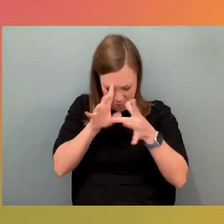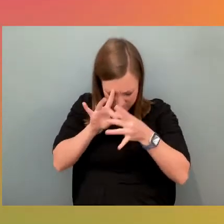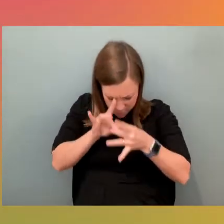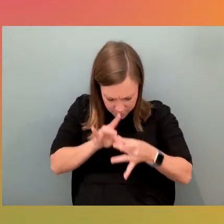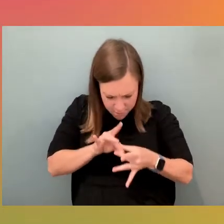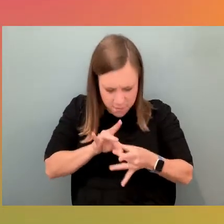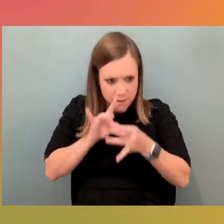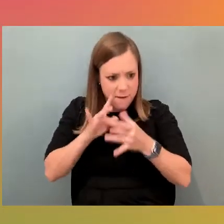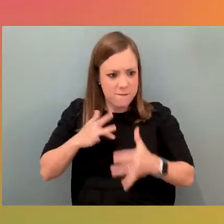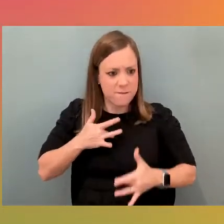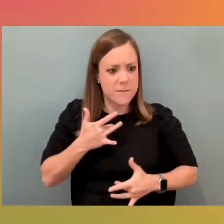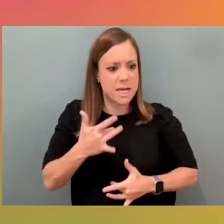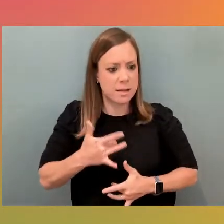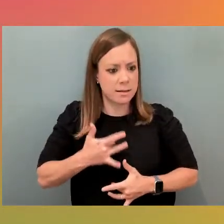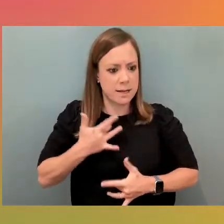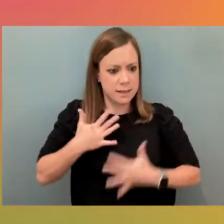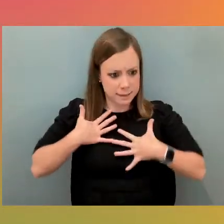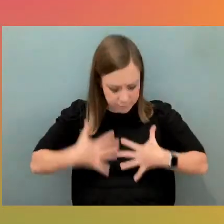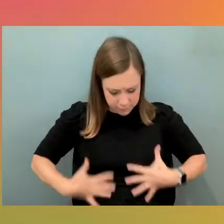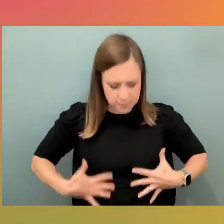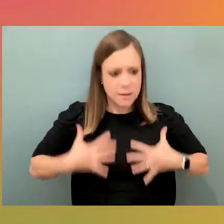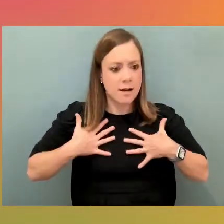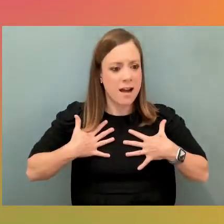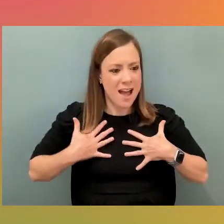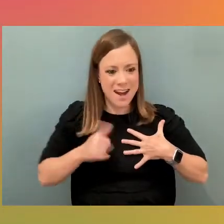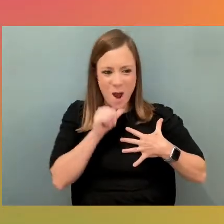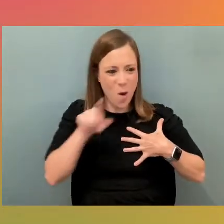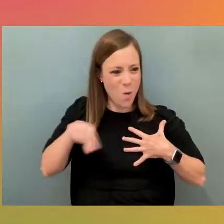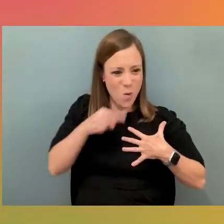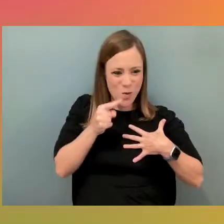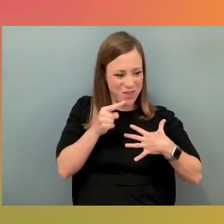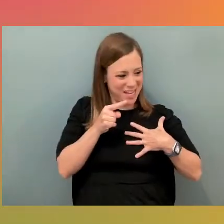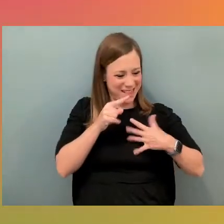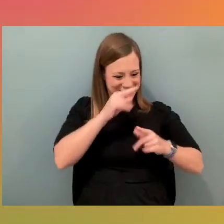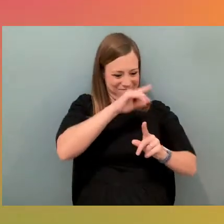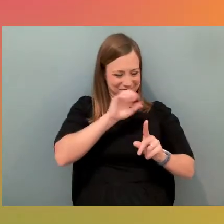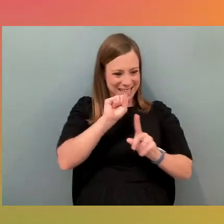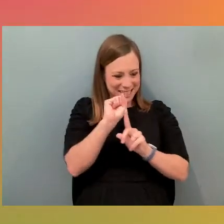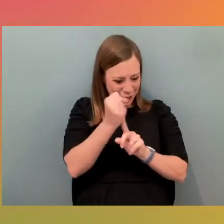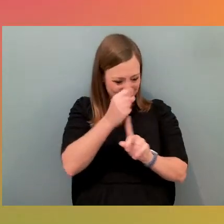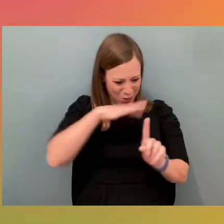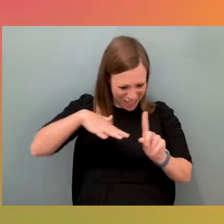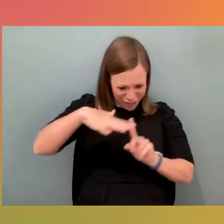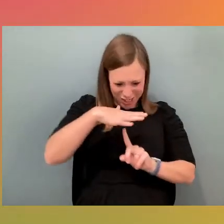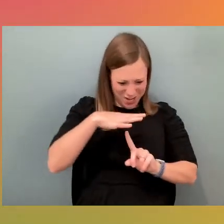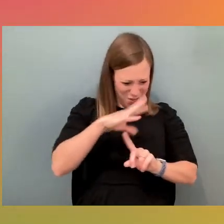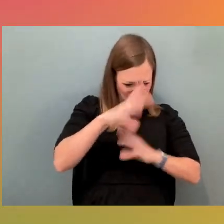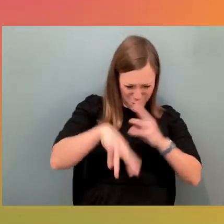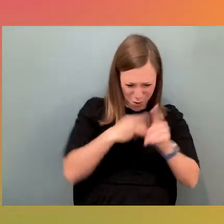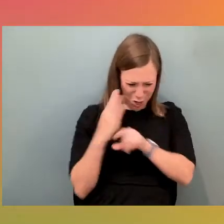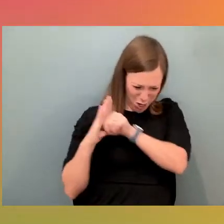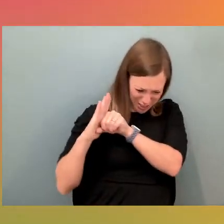AND, IT GIVES US AN EXPERIENCE OF TUNING INTO WHAT WE FEEL, AND MOVING BEYOND SORT OF THE